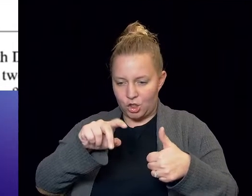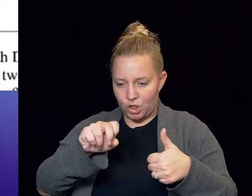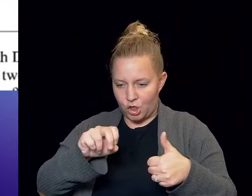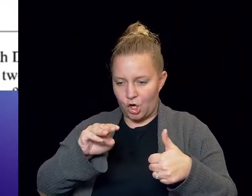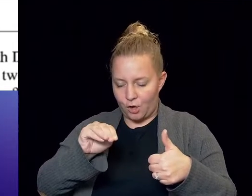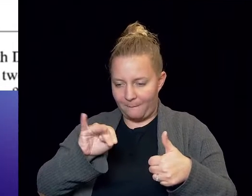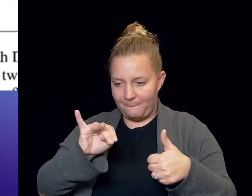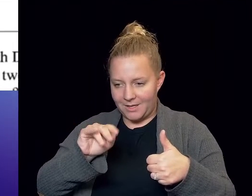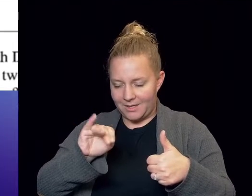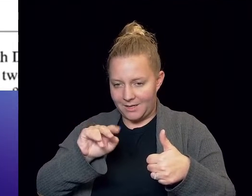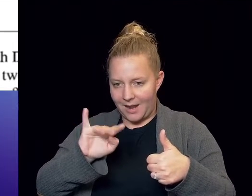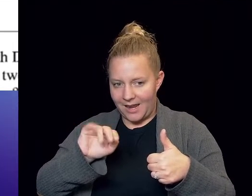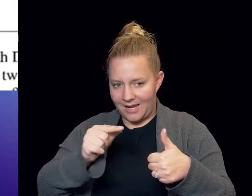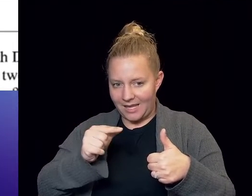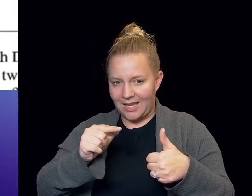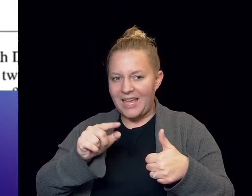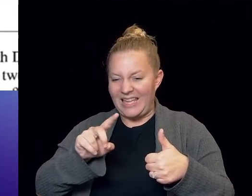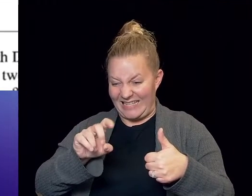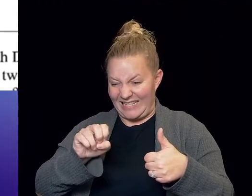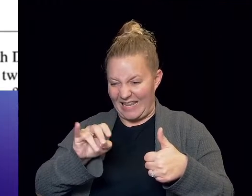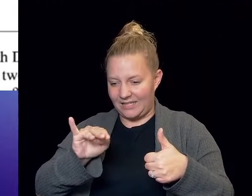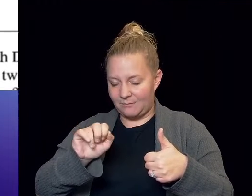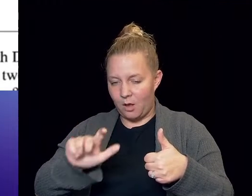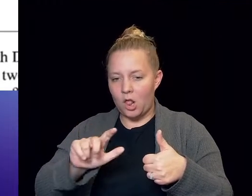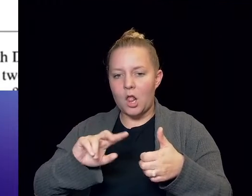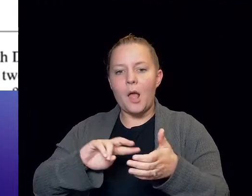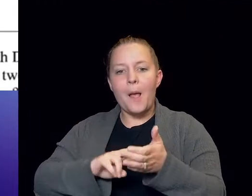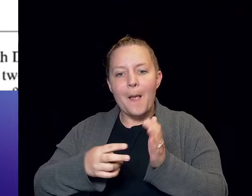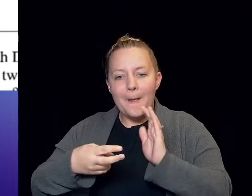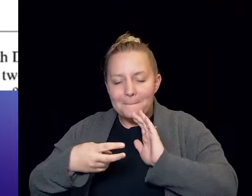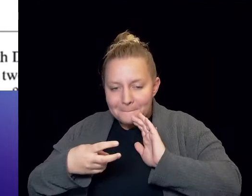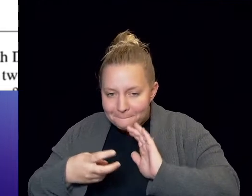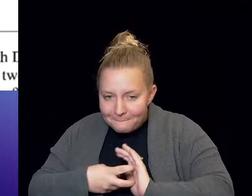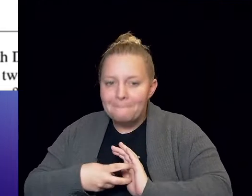finite number of digits. That should say number go ahead and add an N